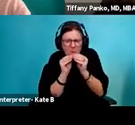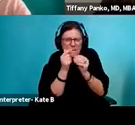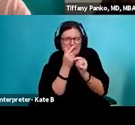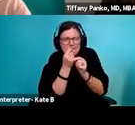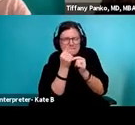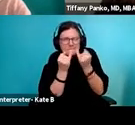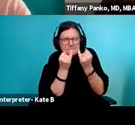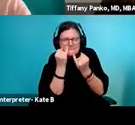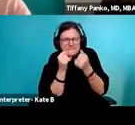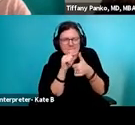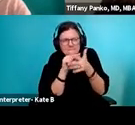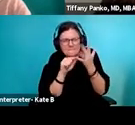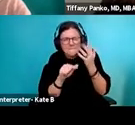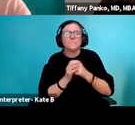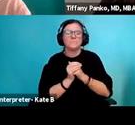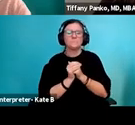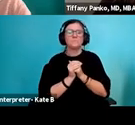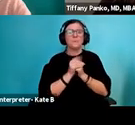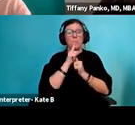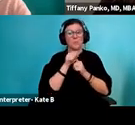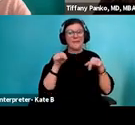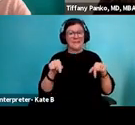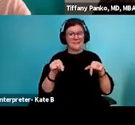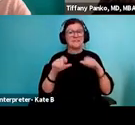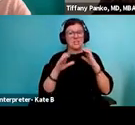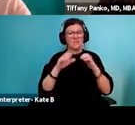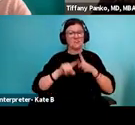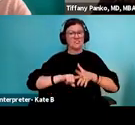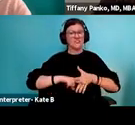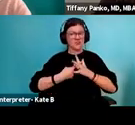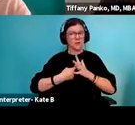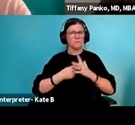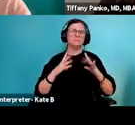long period time. But I think it’s great that we have gotten the conversation started